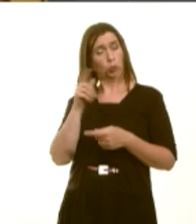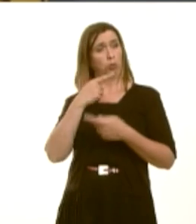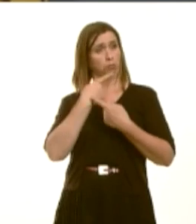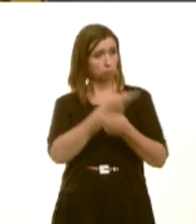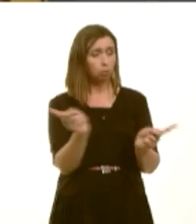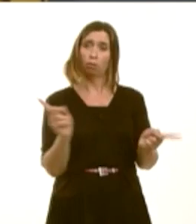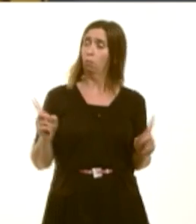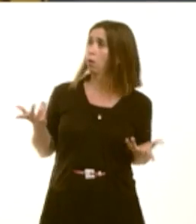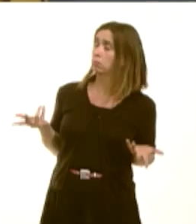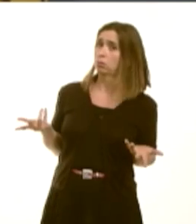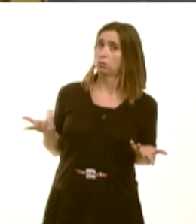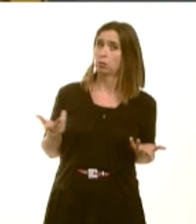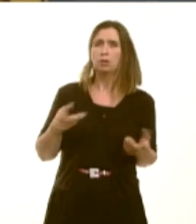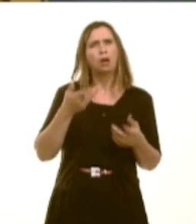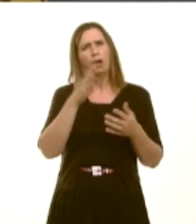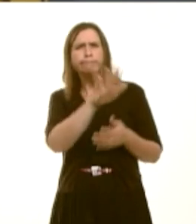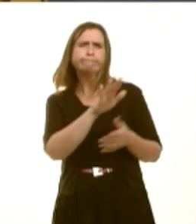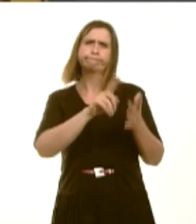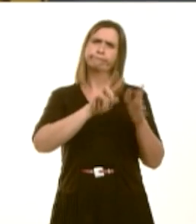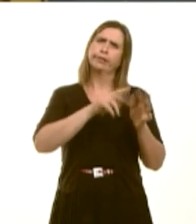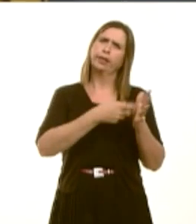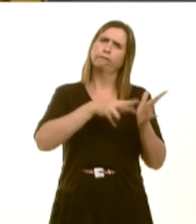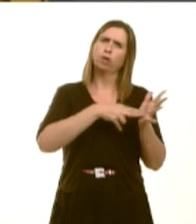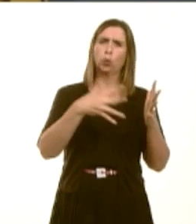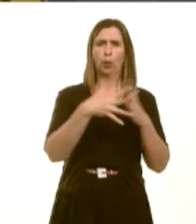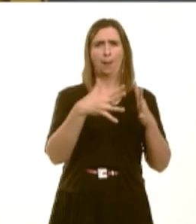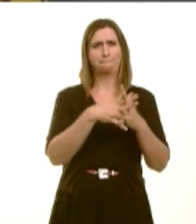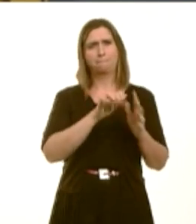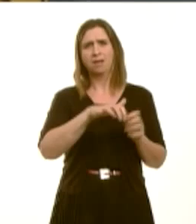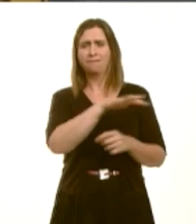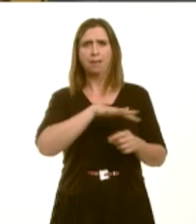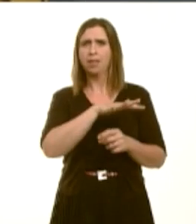people like Irfon Williams and his family who are not able to receive the treatments